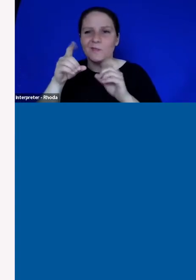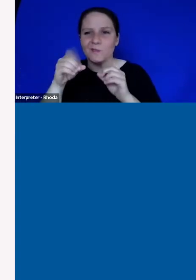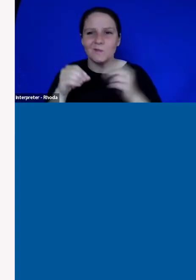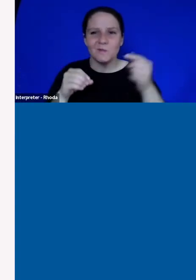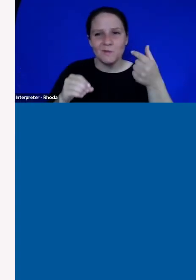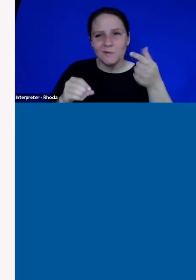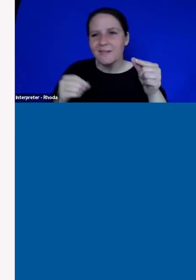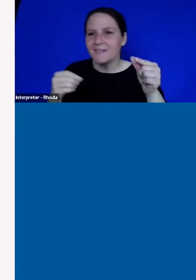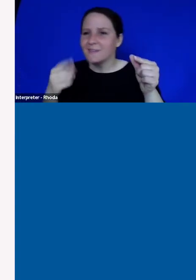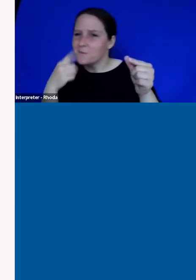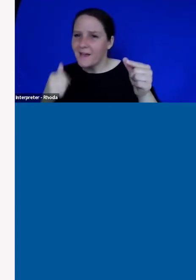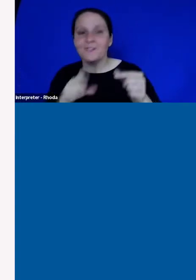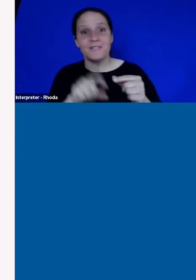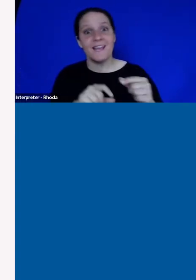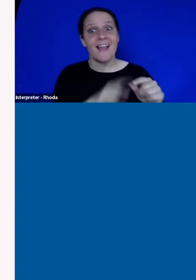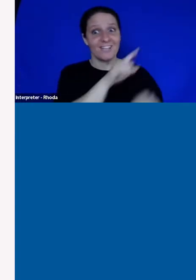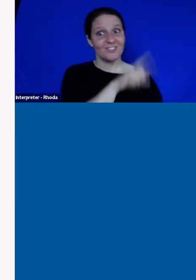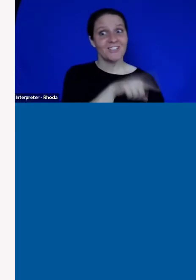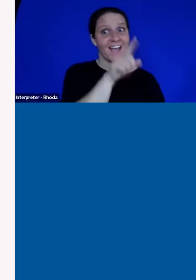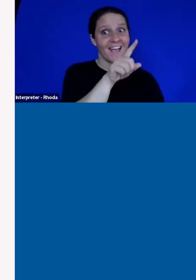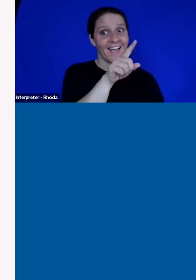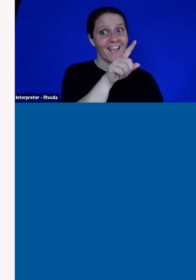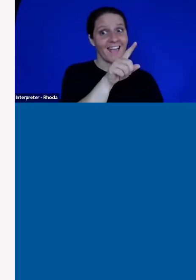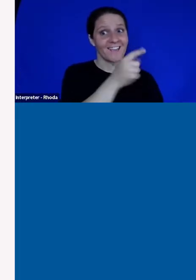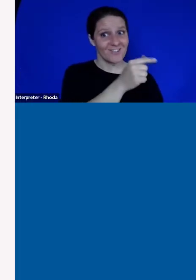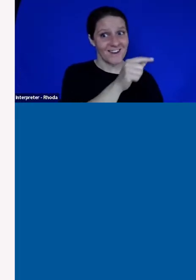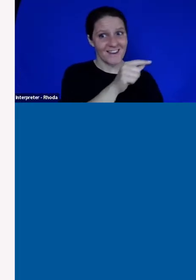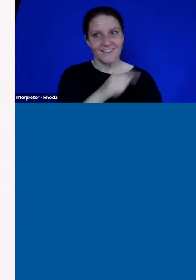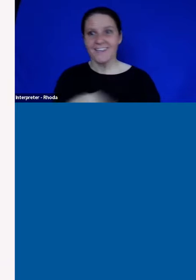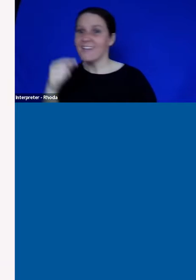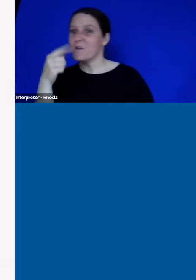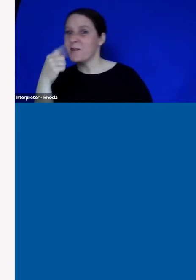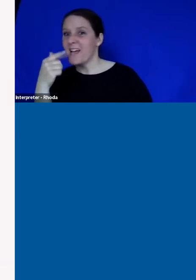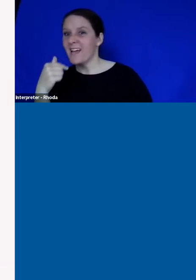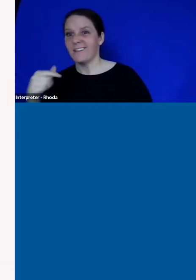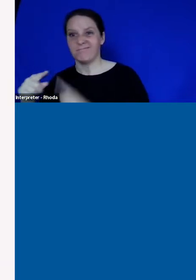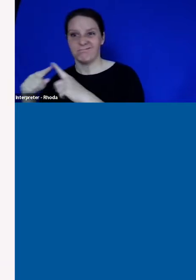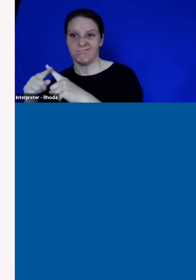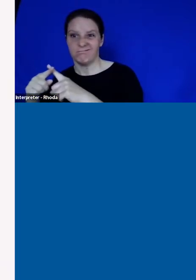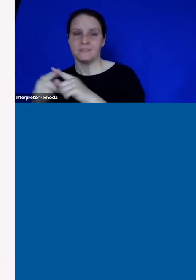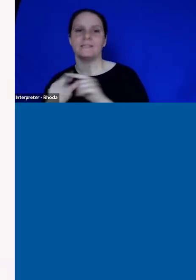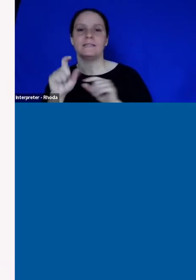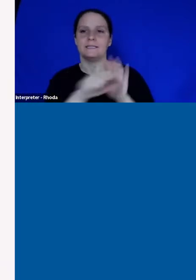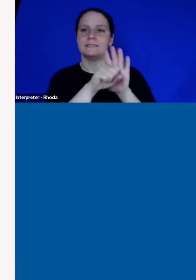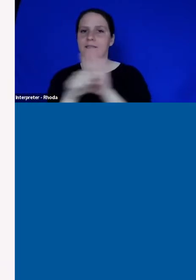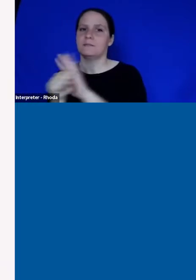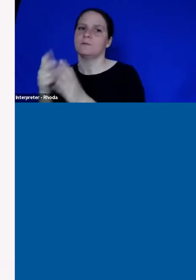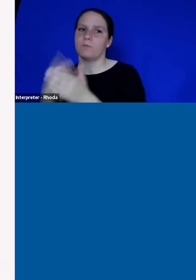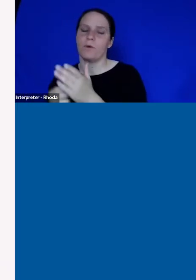To the left I have screenshot closeups of the inaccessible points and so, as we can see,